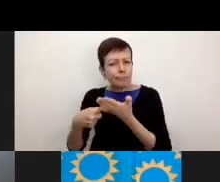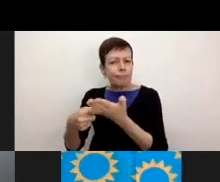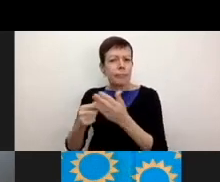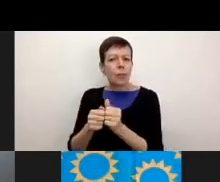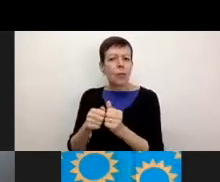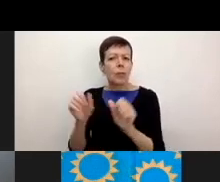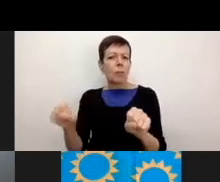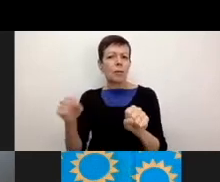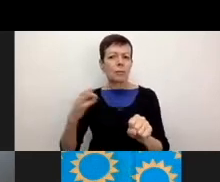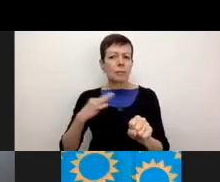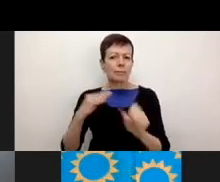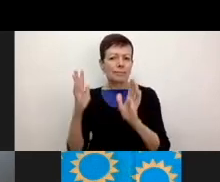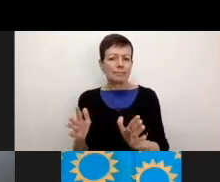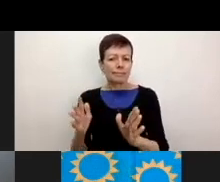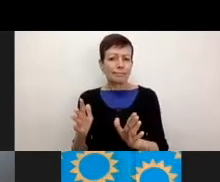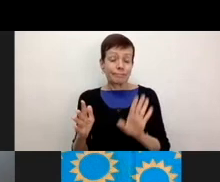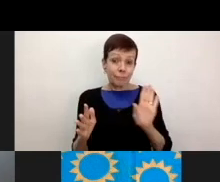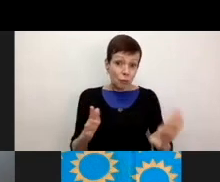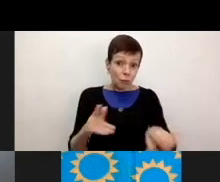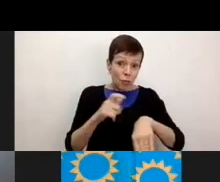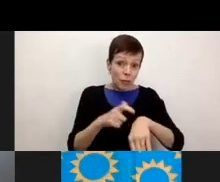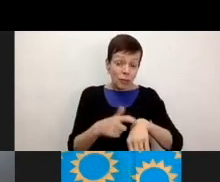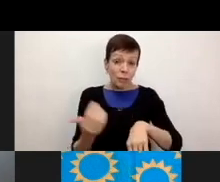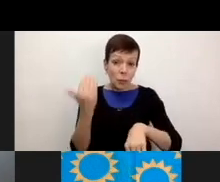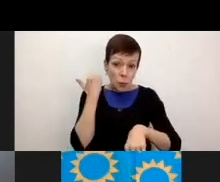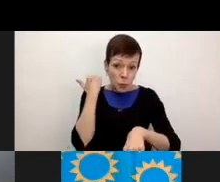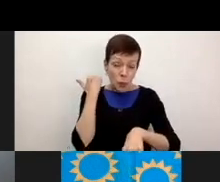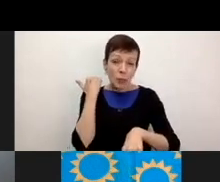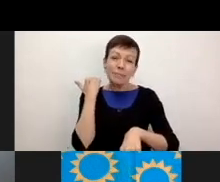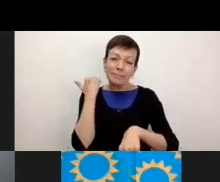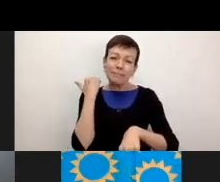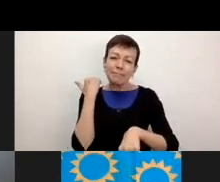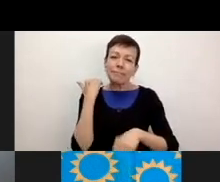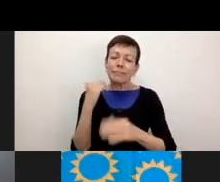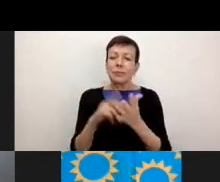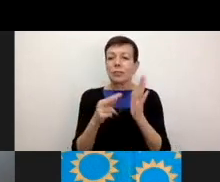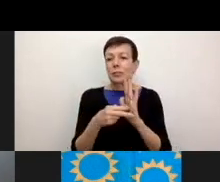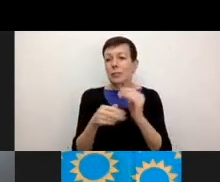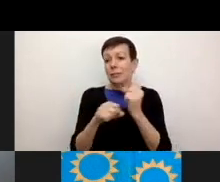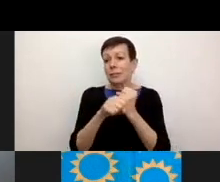And that does take time, and tends to expand the process over the course of the year.